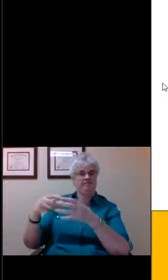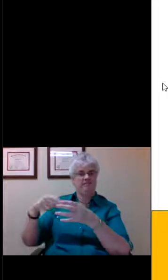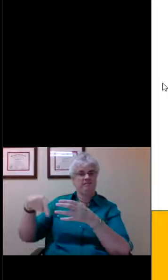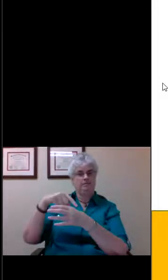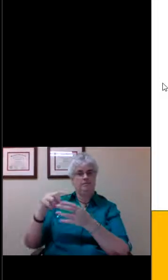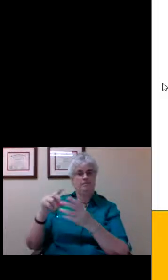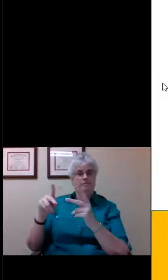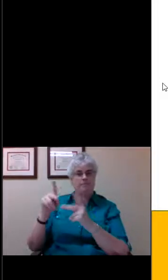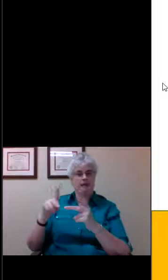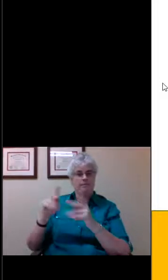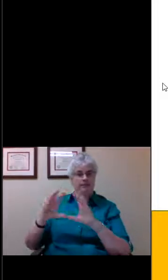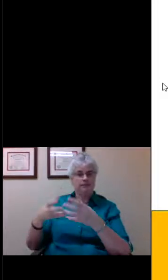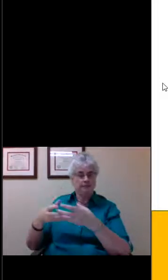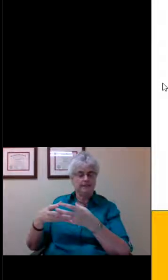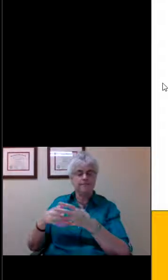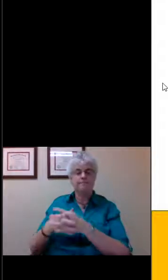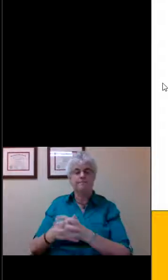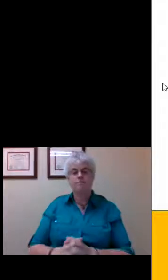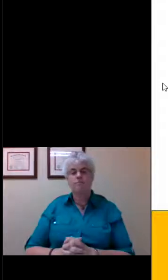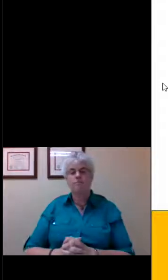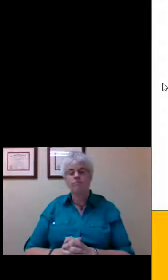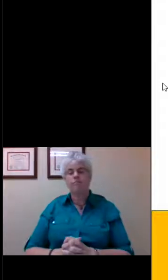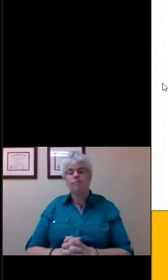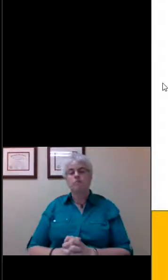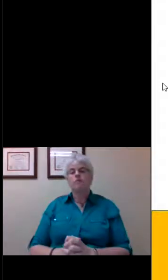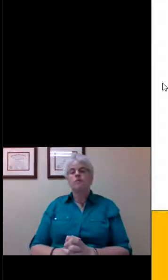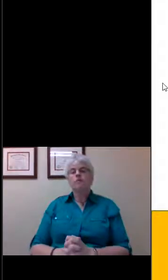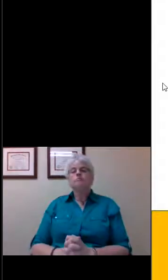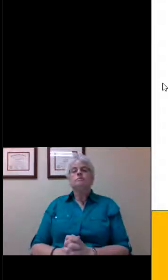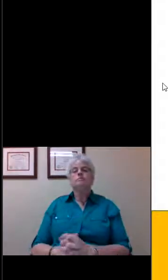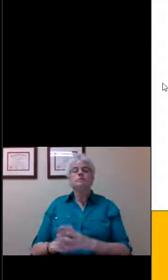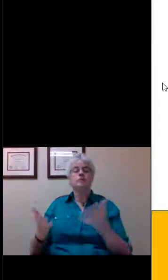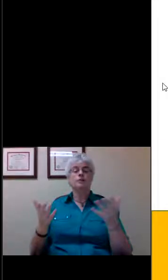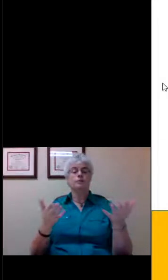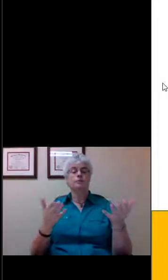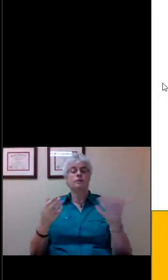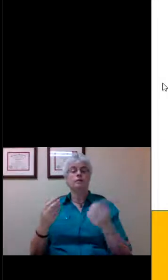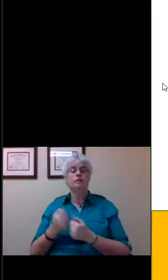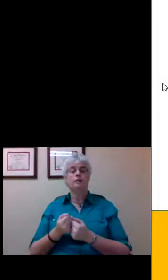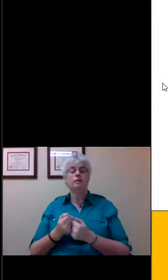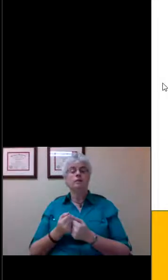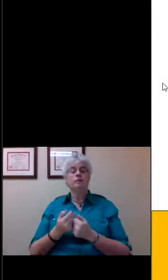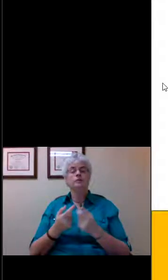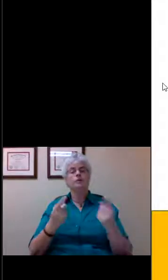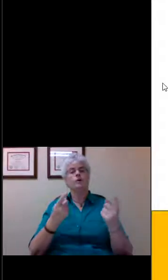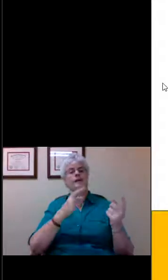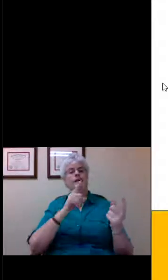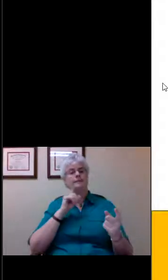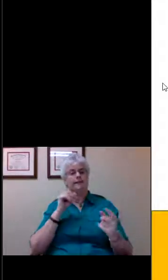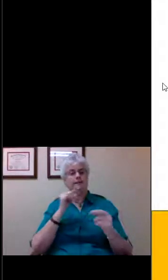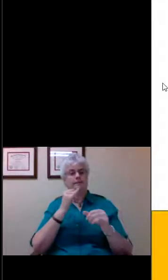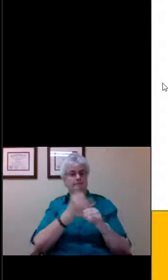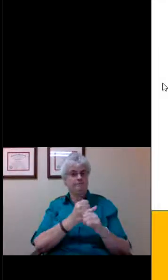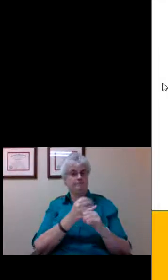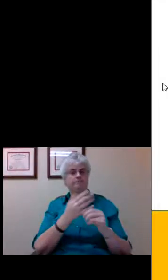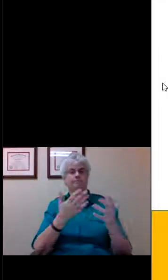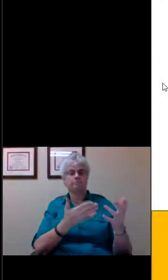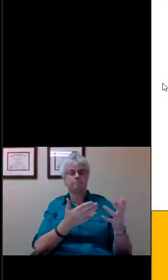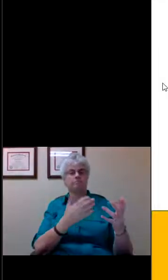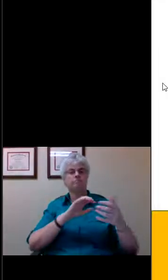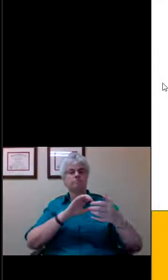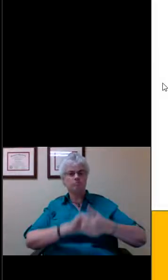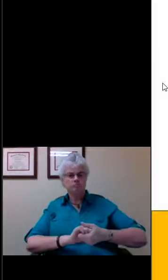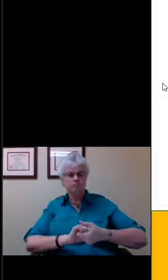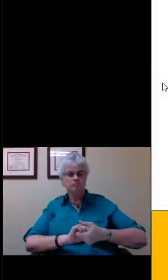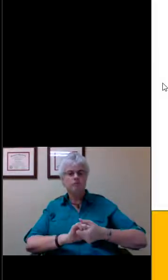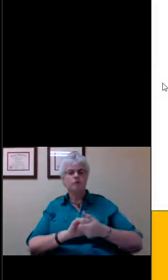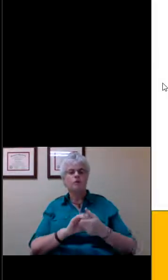number for that particular population. So at the Indiana School for the Deaf, I'm